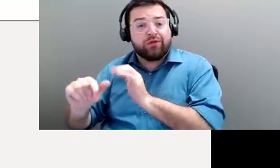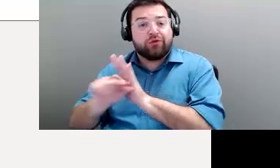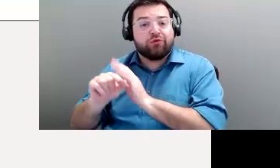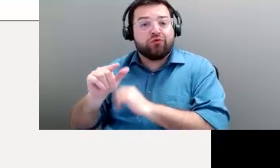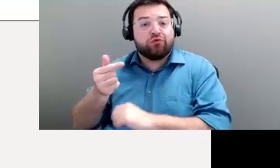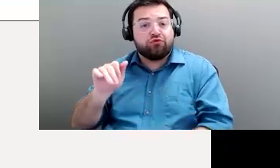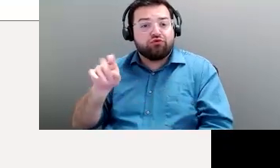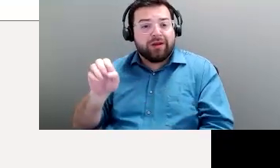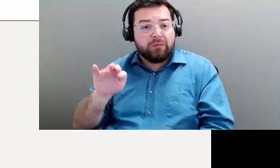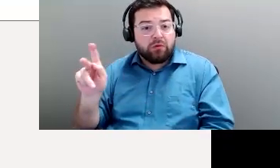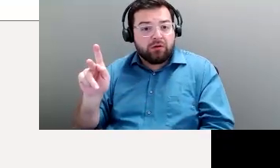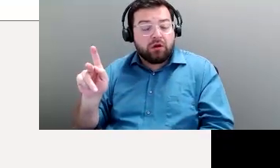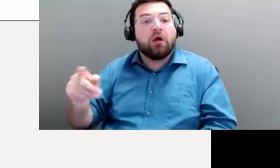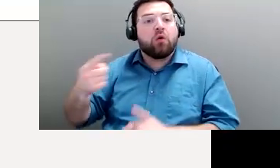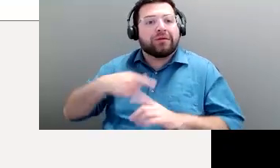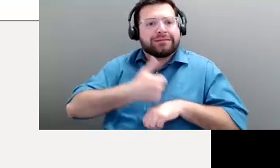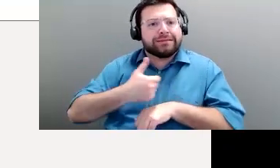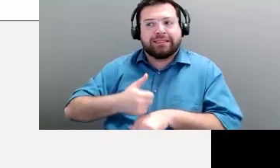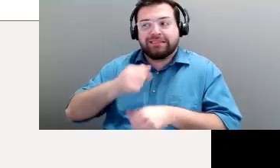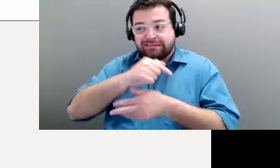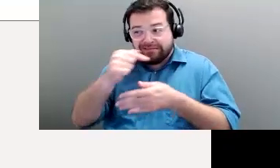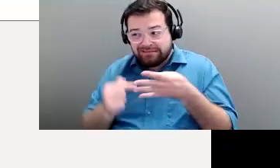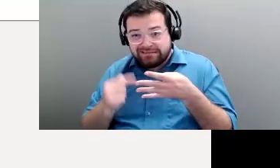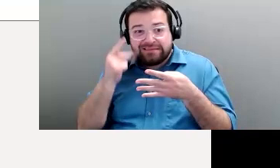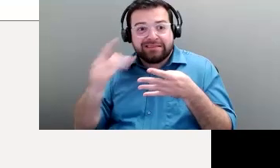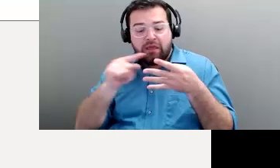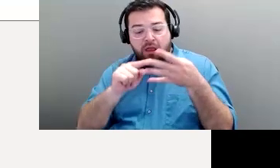you check the box that says, use this rubric for assignment grading.